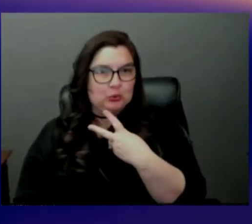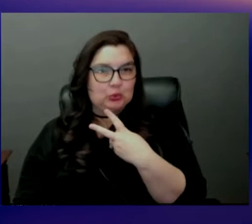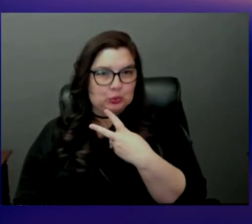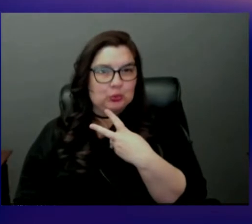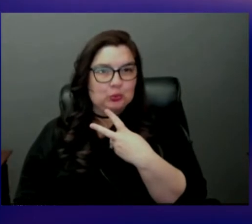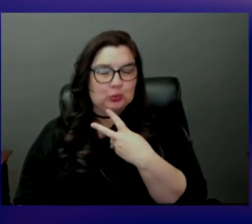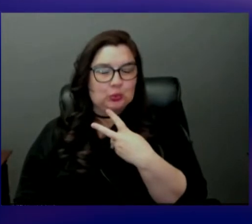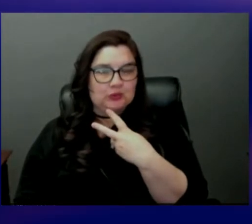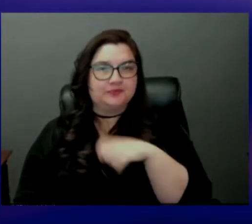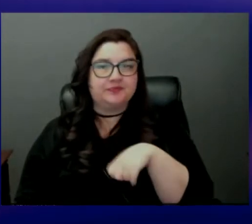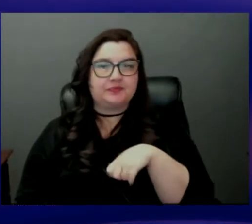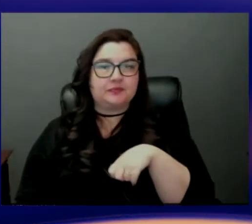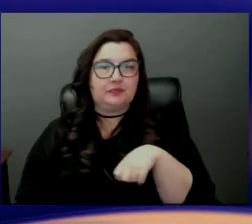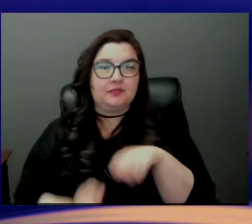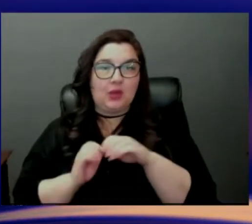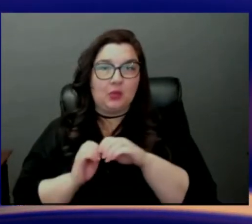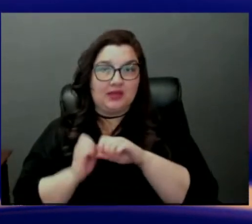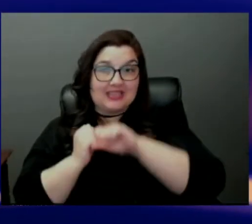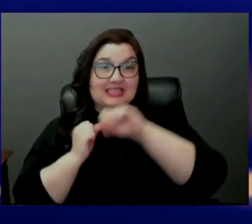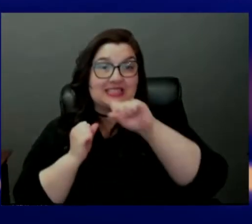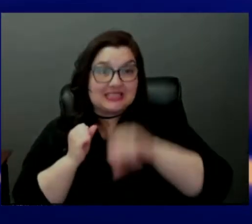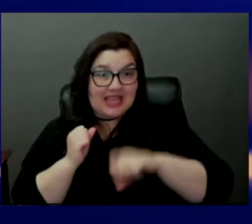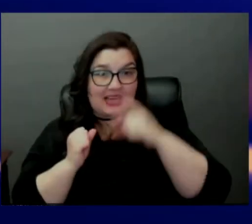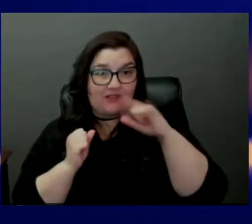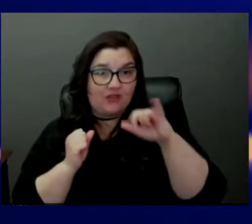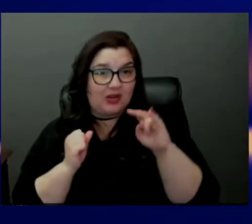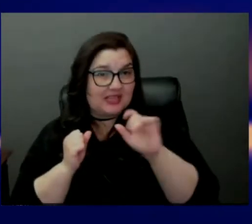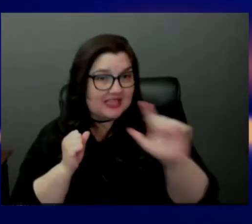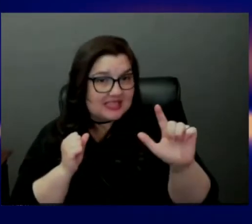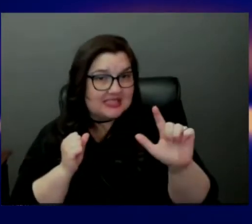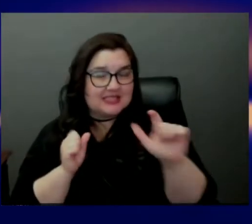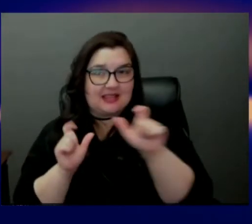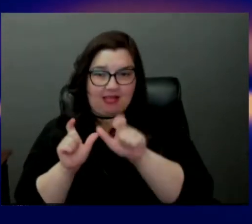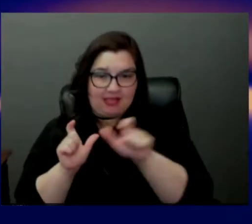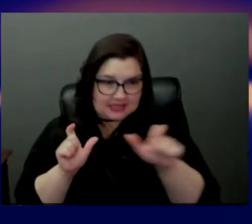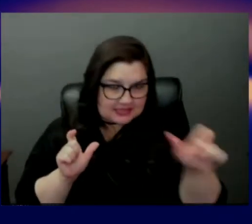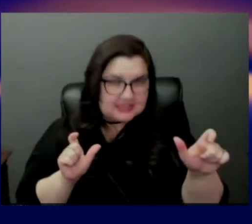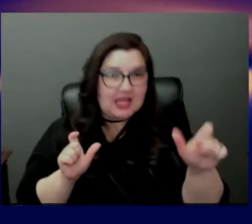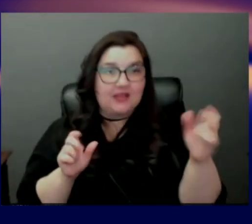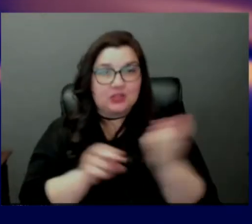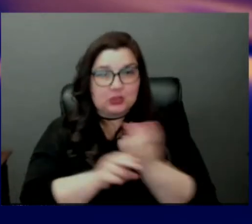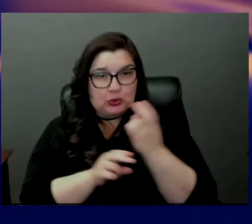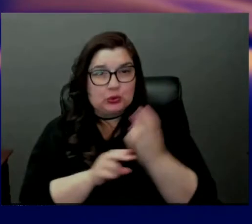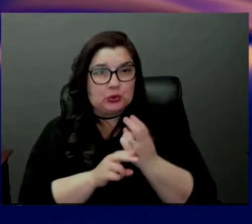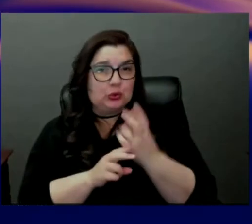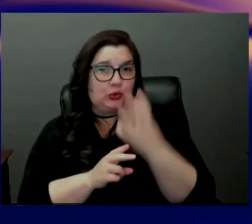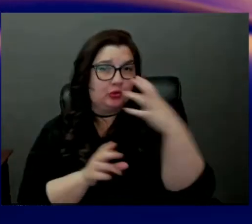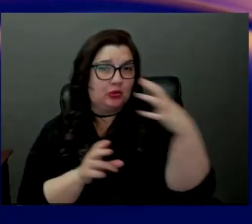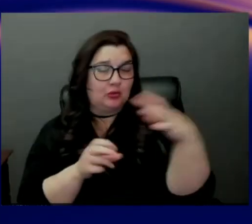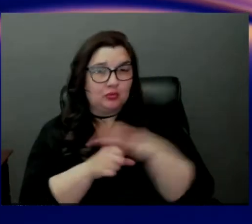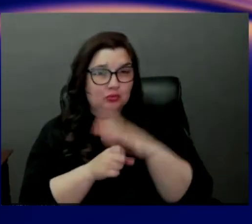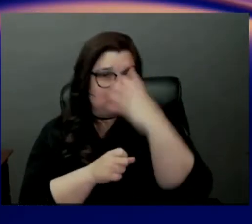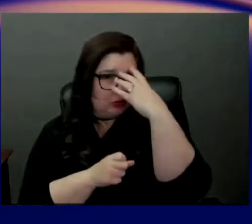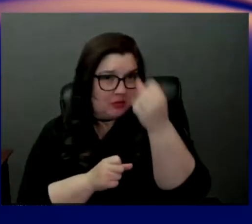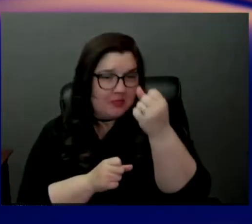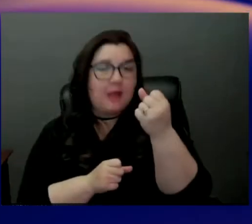And so we've extended that for the Intel instances that use the total memory encryption, which is an Intel feature that has to be enabled,